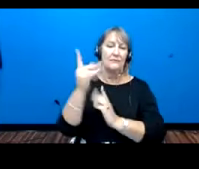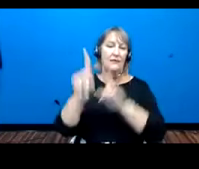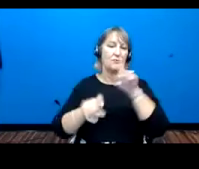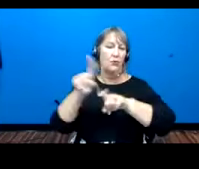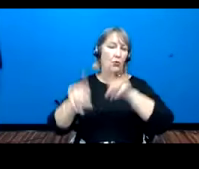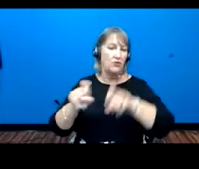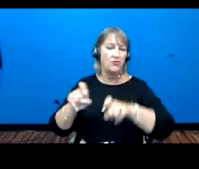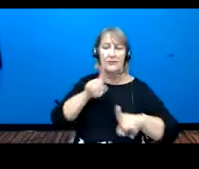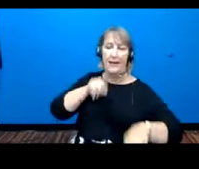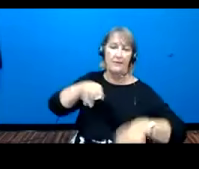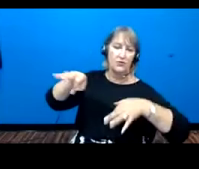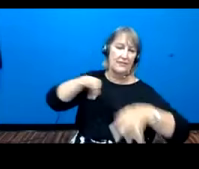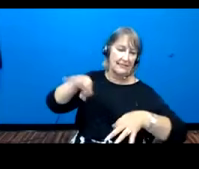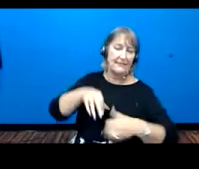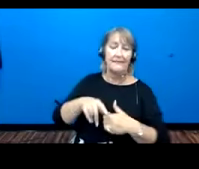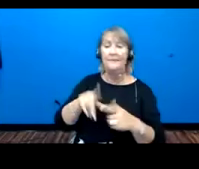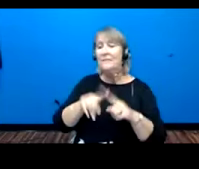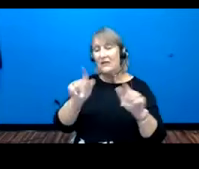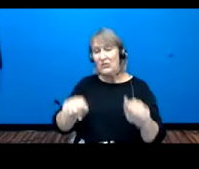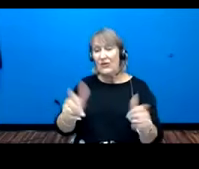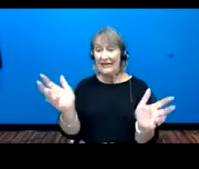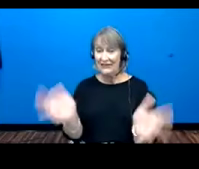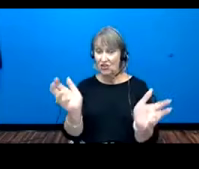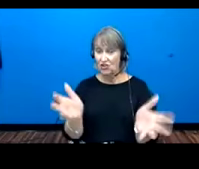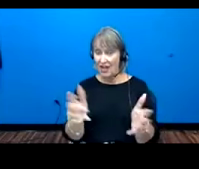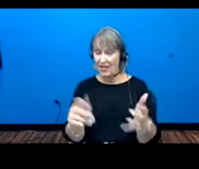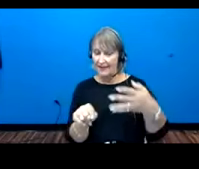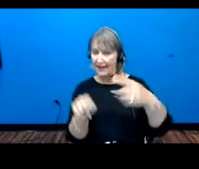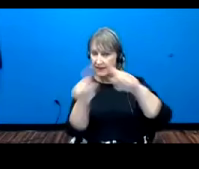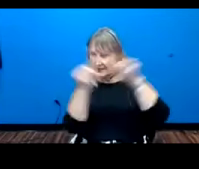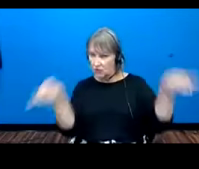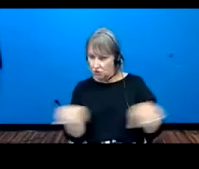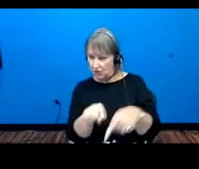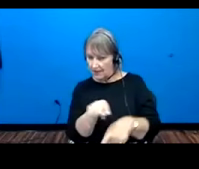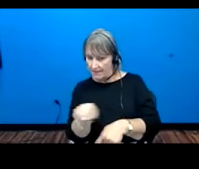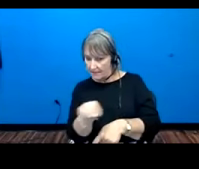but feel free to type in questions or comments in the chat throughout if you're thinking about them.